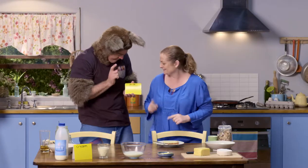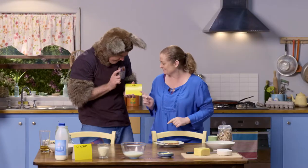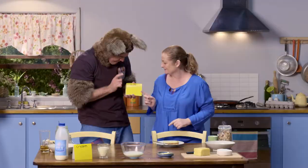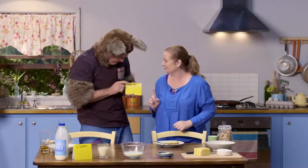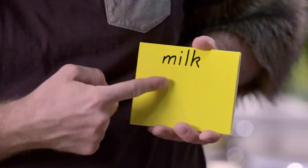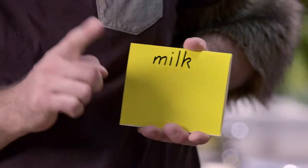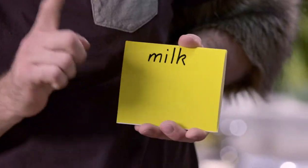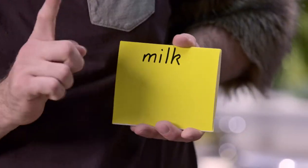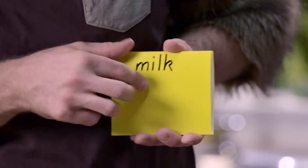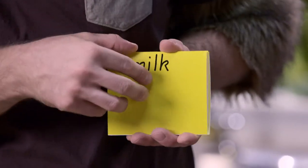What's that one? Milk.